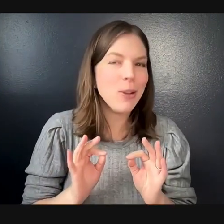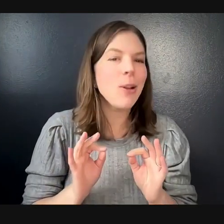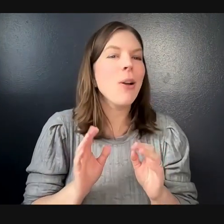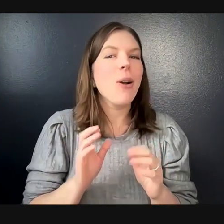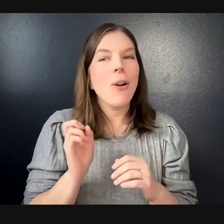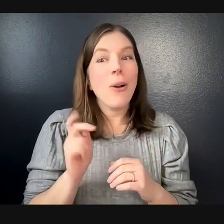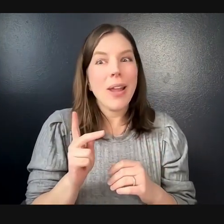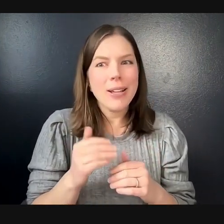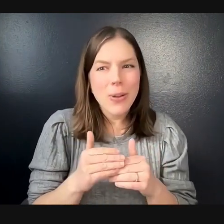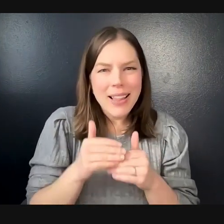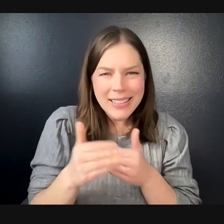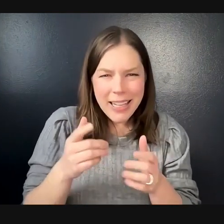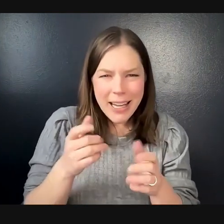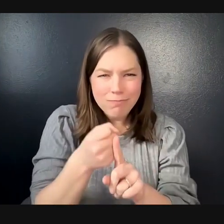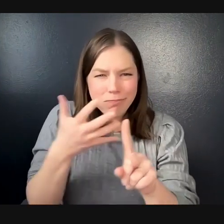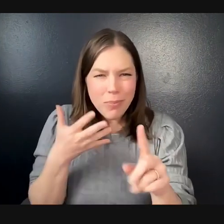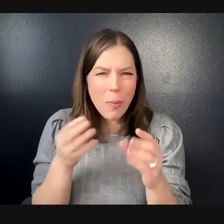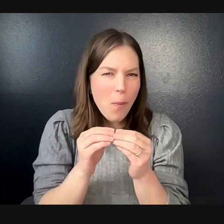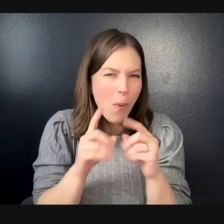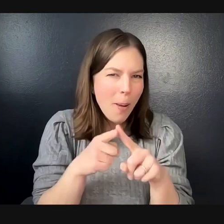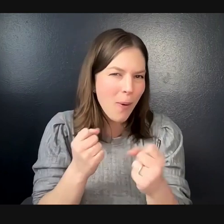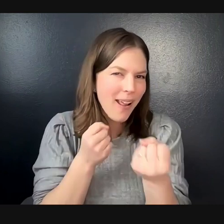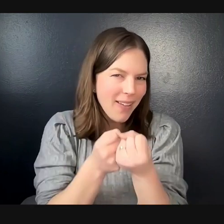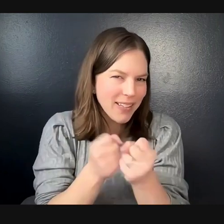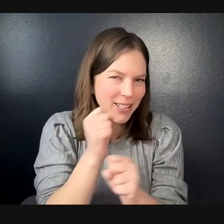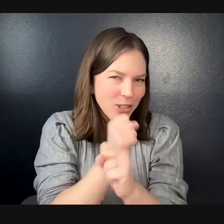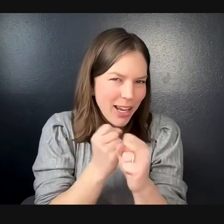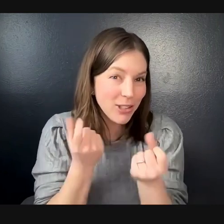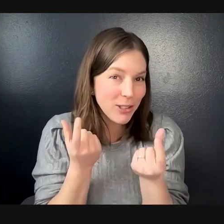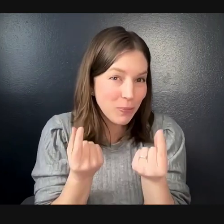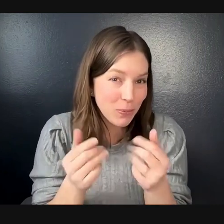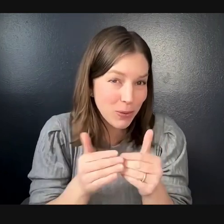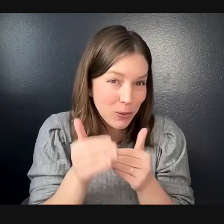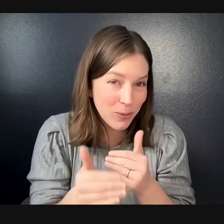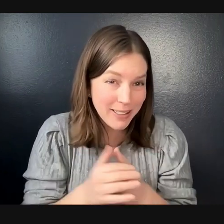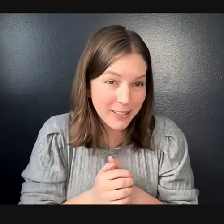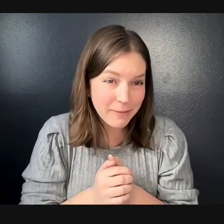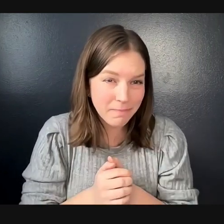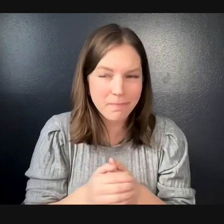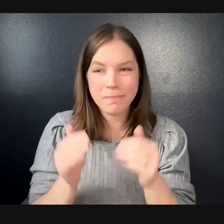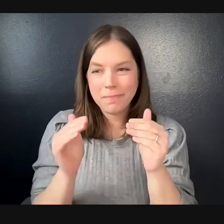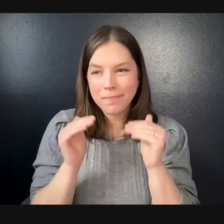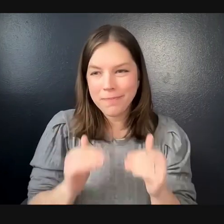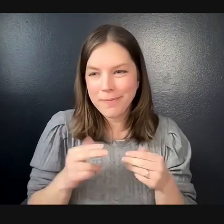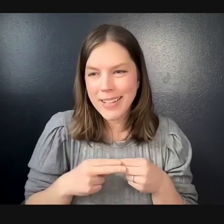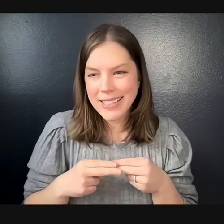Let's look at the next slide to talk a little bit more about the strategies we recommend you use.